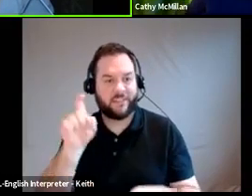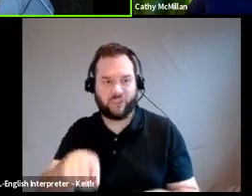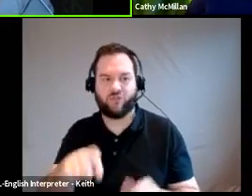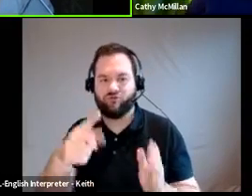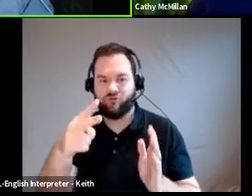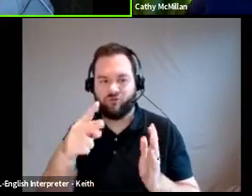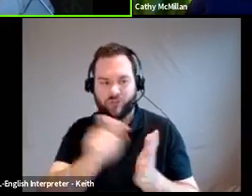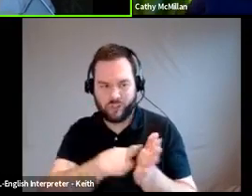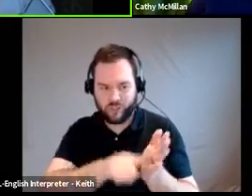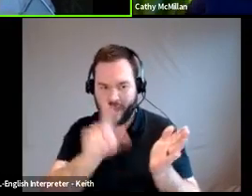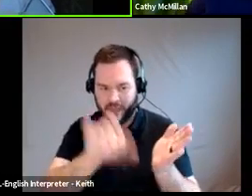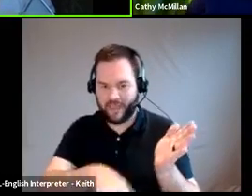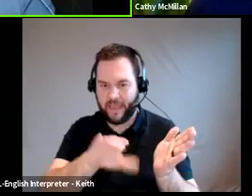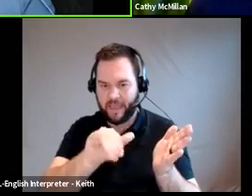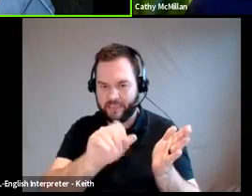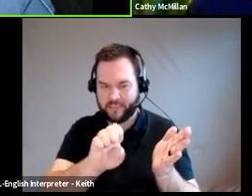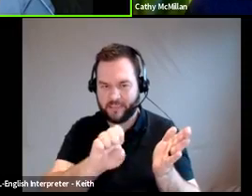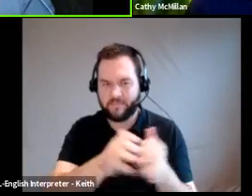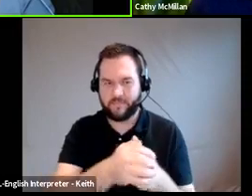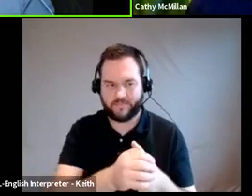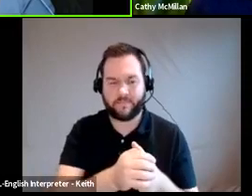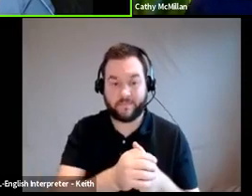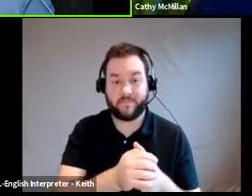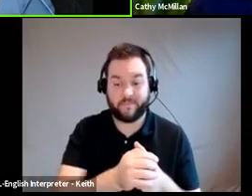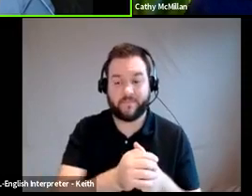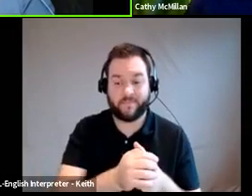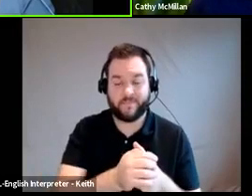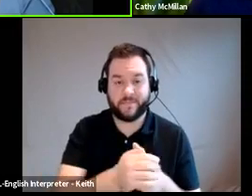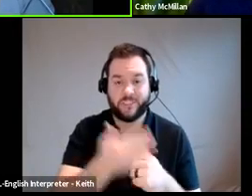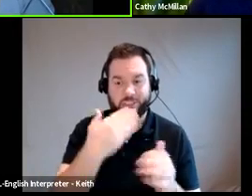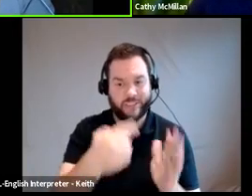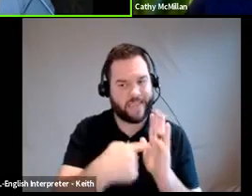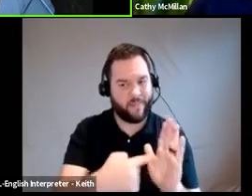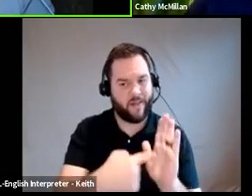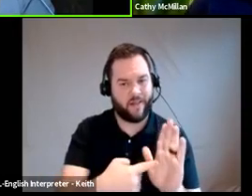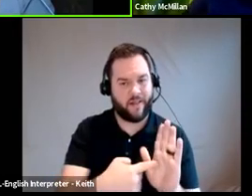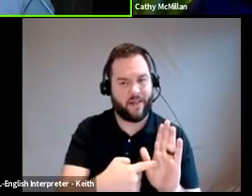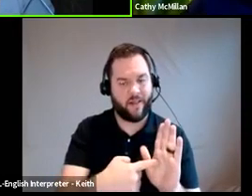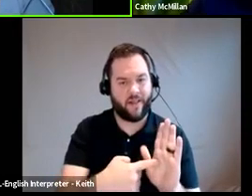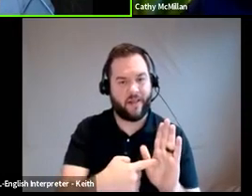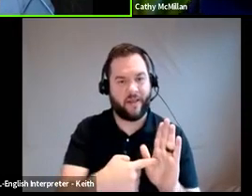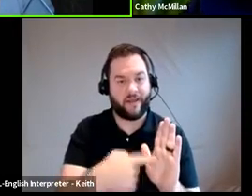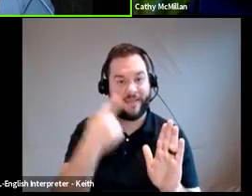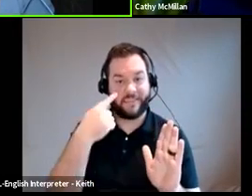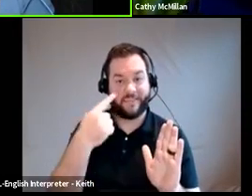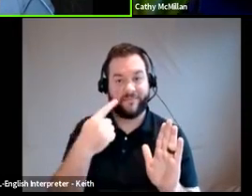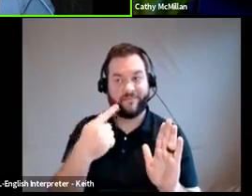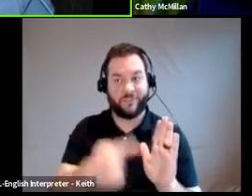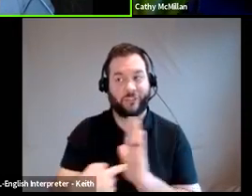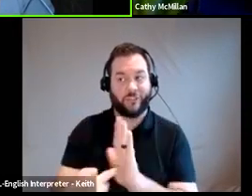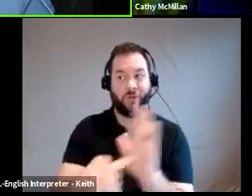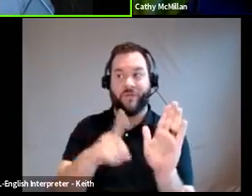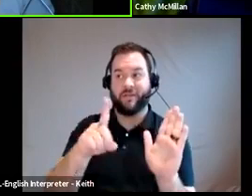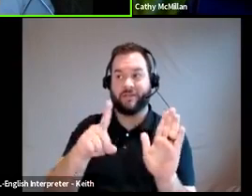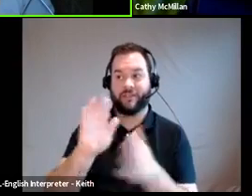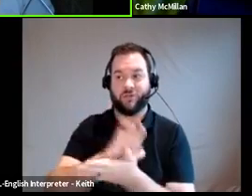are trying to advocate for their child in. school the school system needs to look school system needs to look that case up. And I think that it's a case that we need to remind.